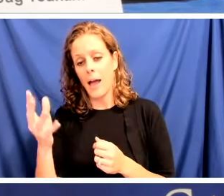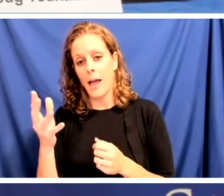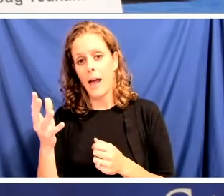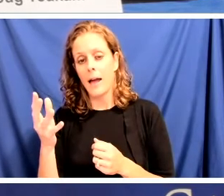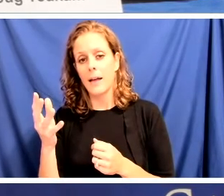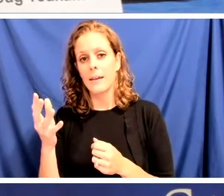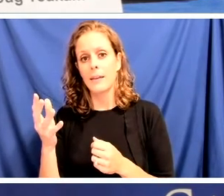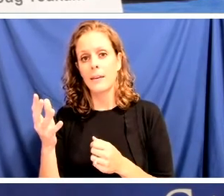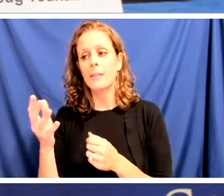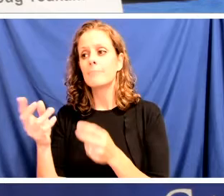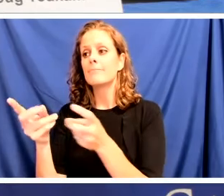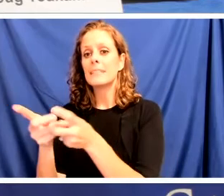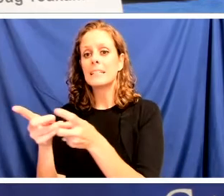suggestions on napkins.